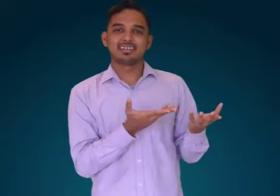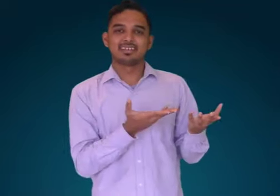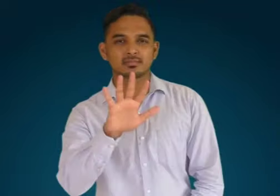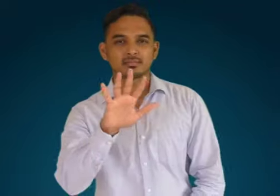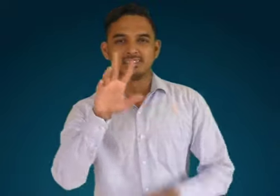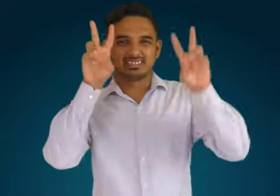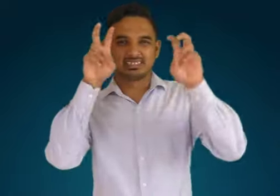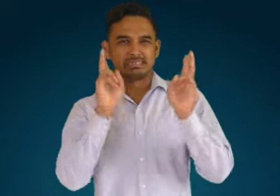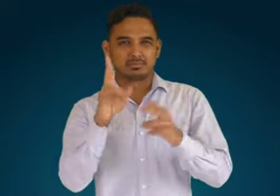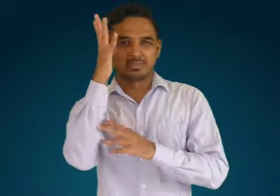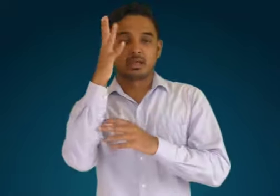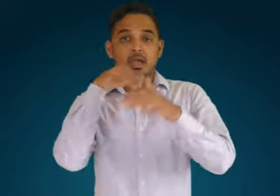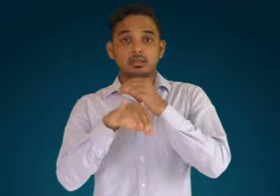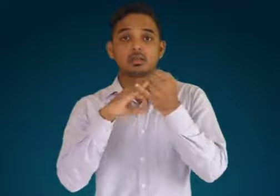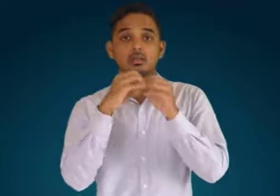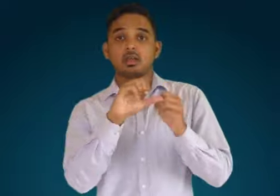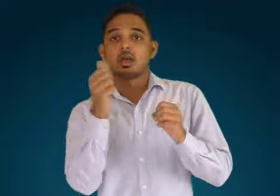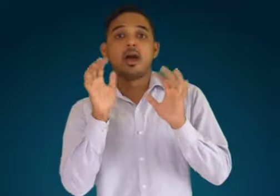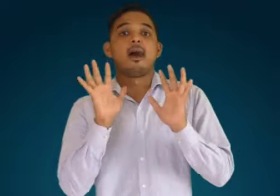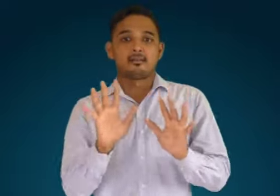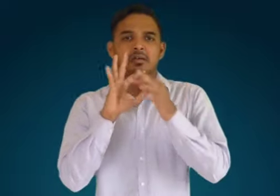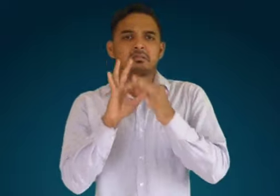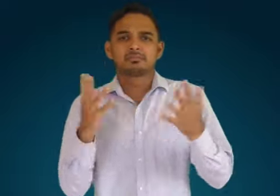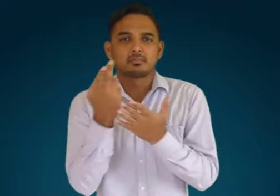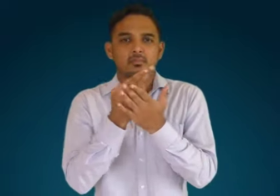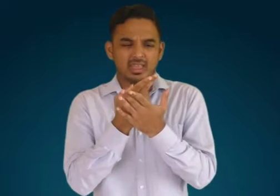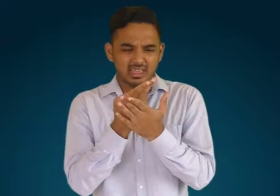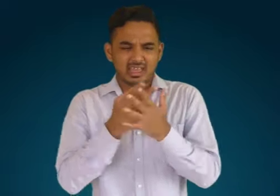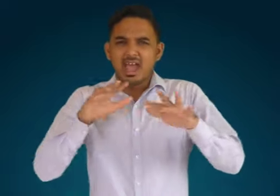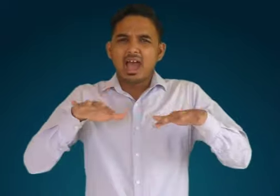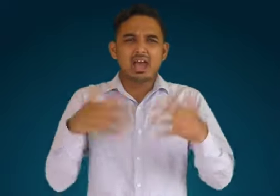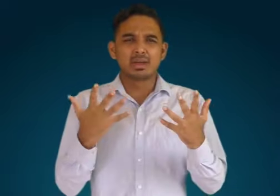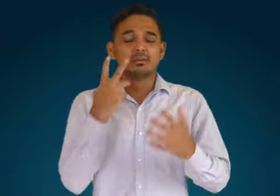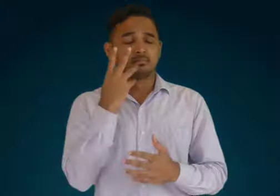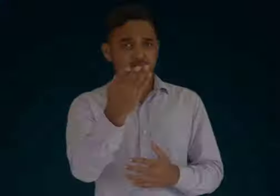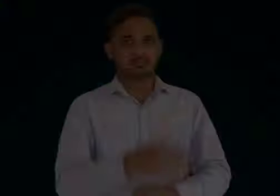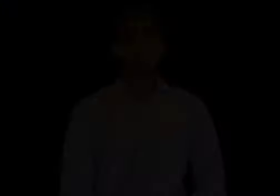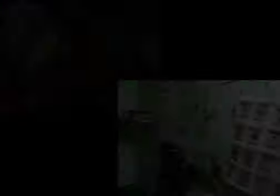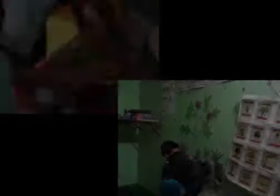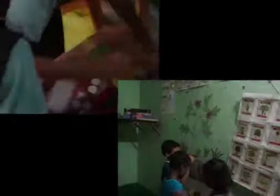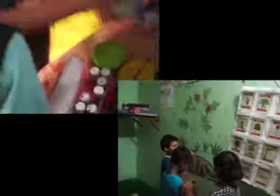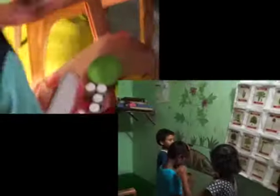this is the same principle we use to teach about plant life there is much more interaction knowledge sharing and learning